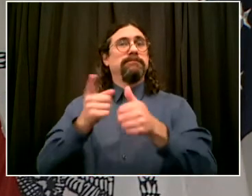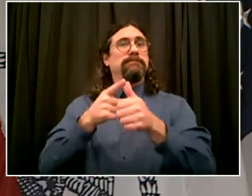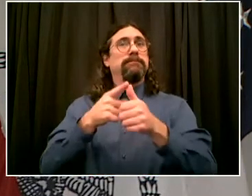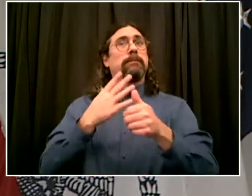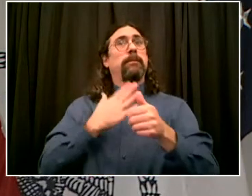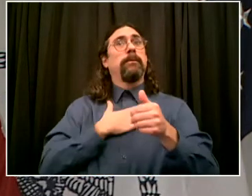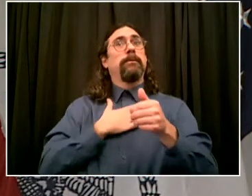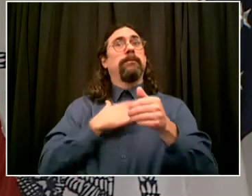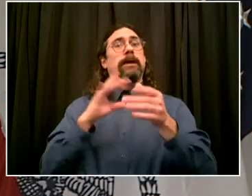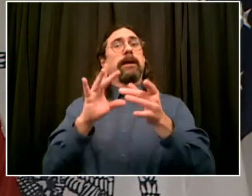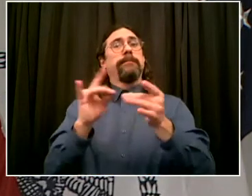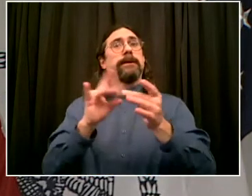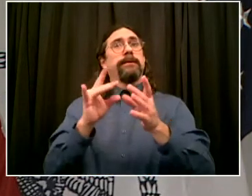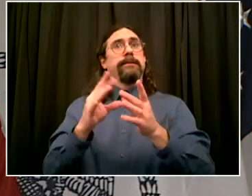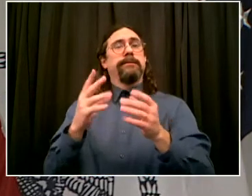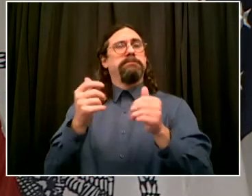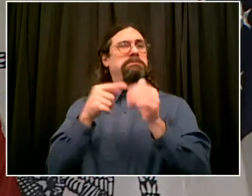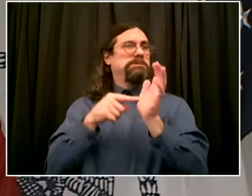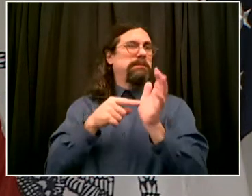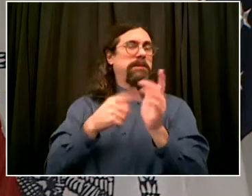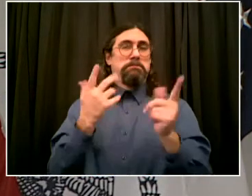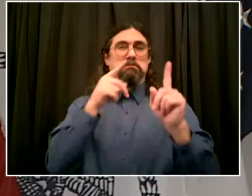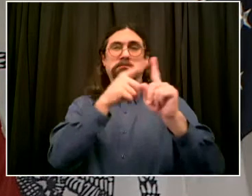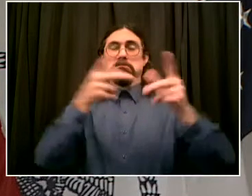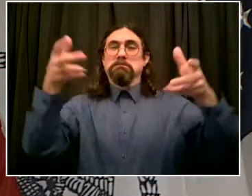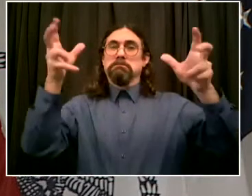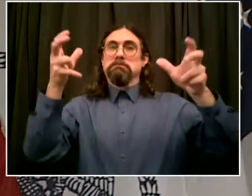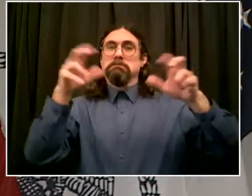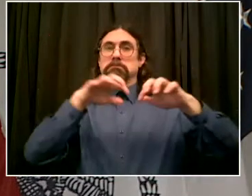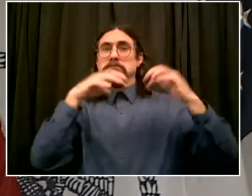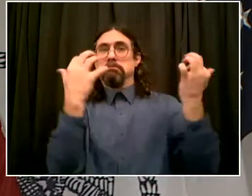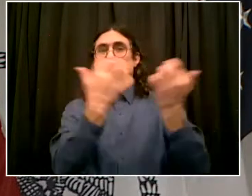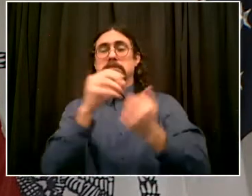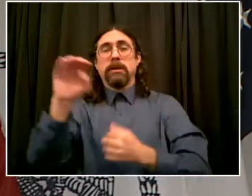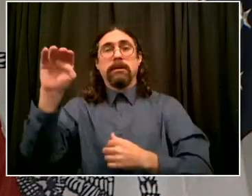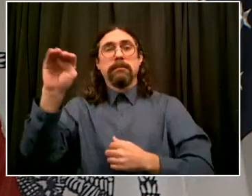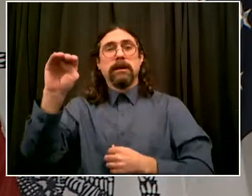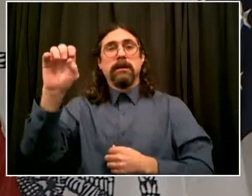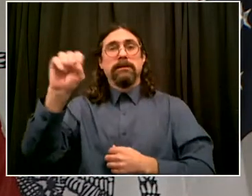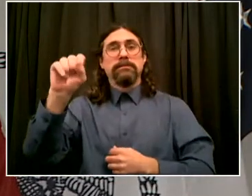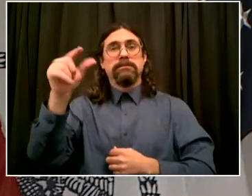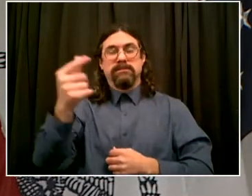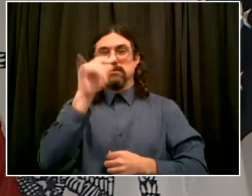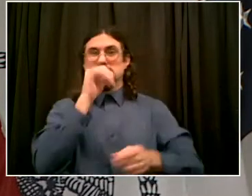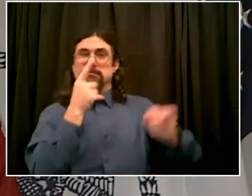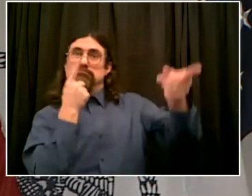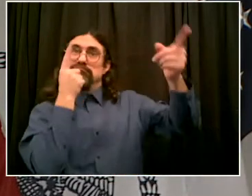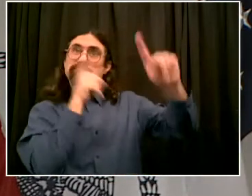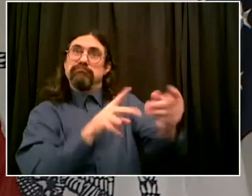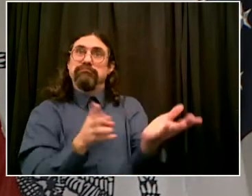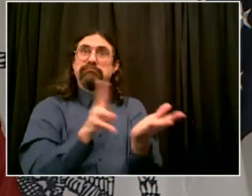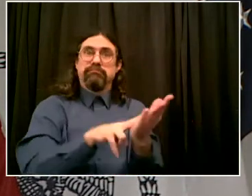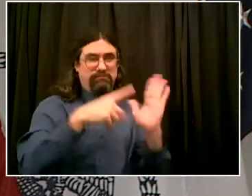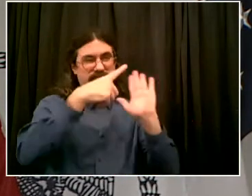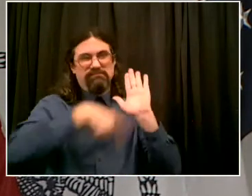WAS A PUBBC LI ADVOCATE I THINK THE MADISON SQUARE GARDEN SITUATION OEDSN'T MAKE